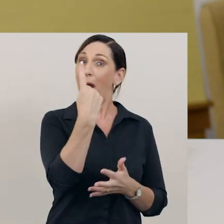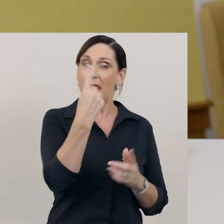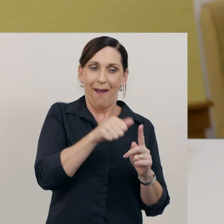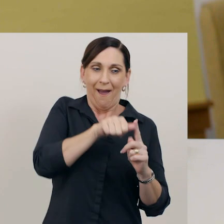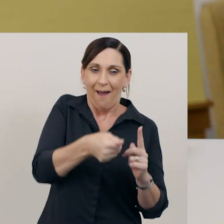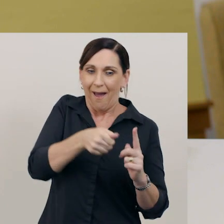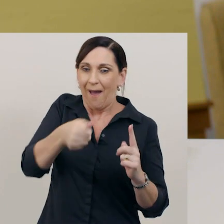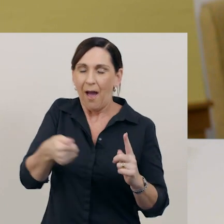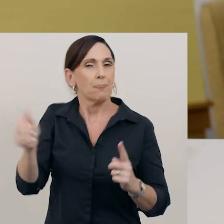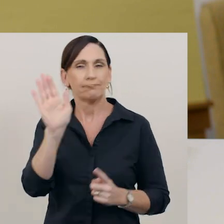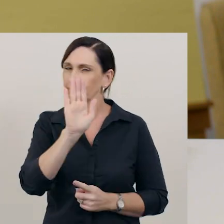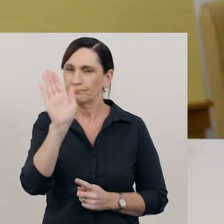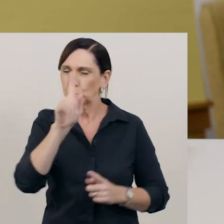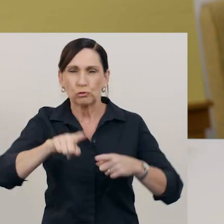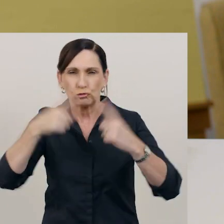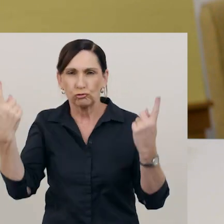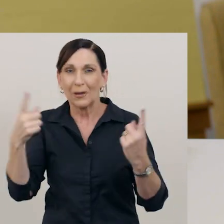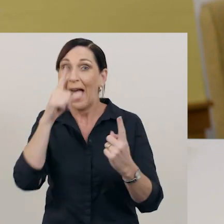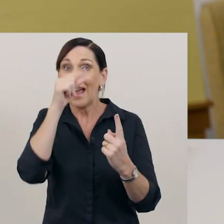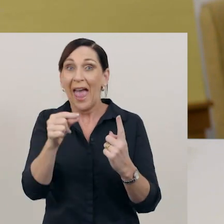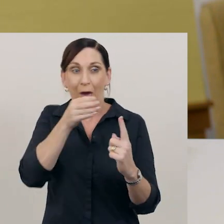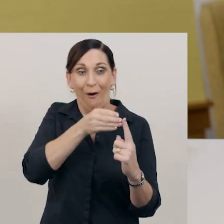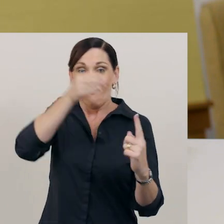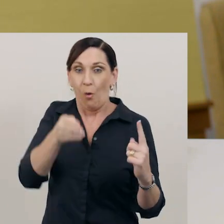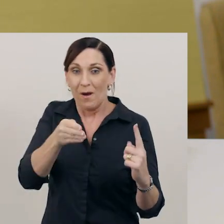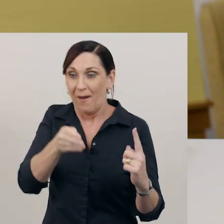I can skip count forwards and backwards.